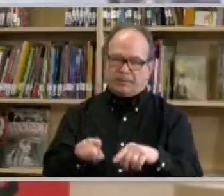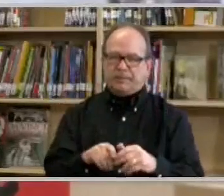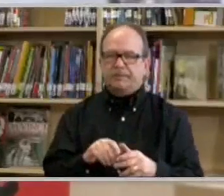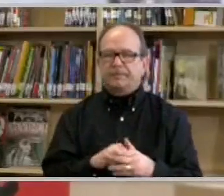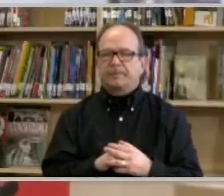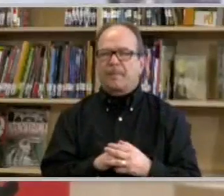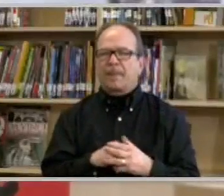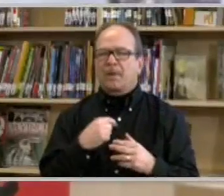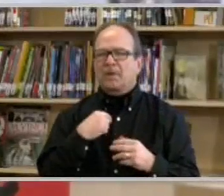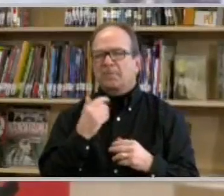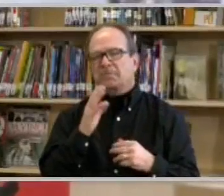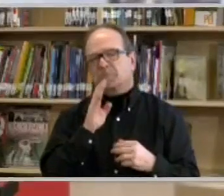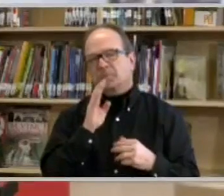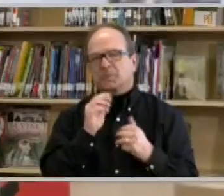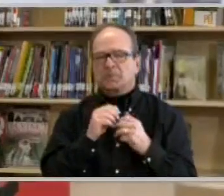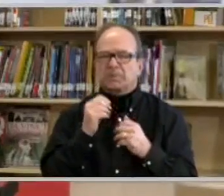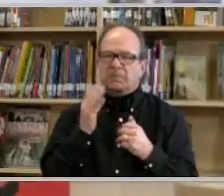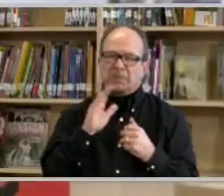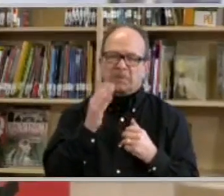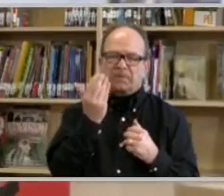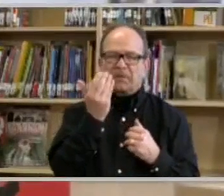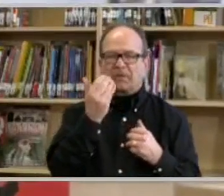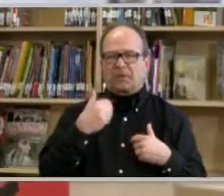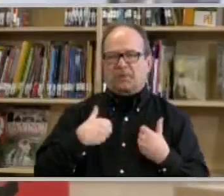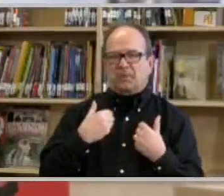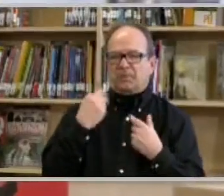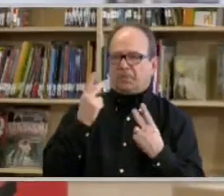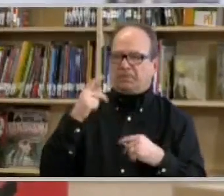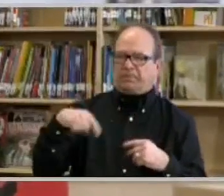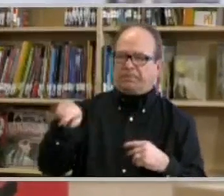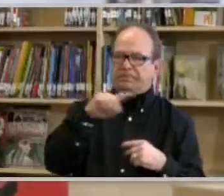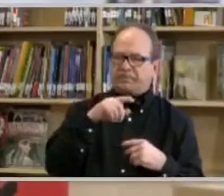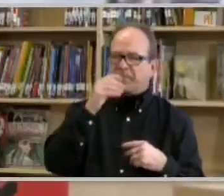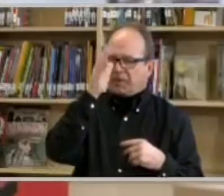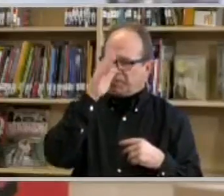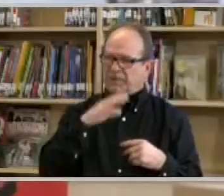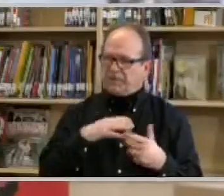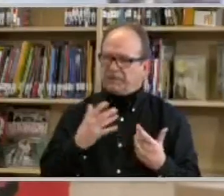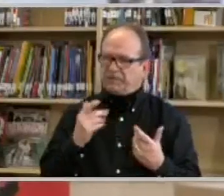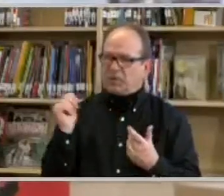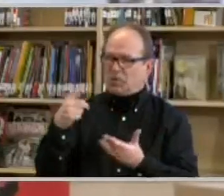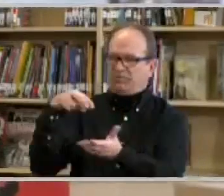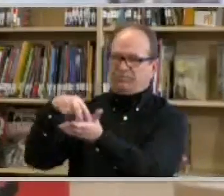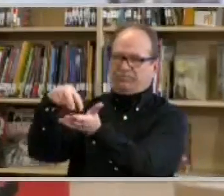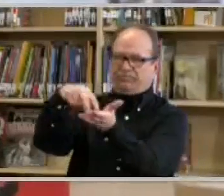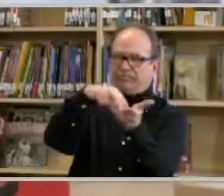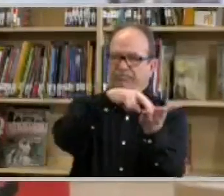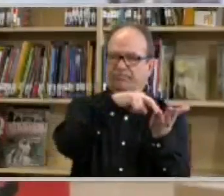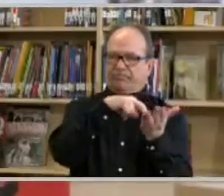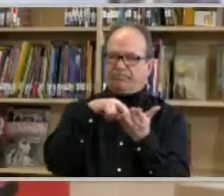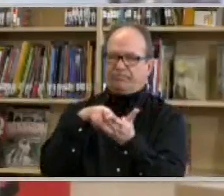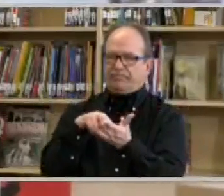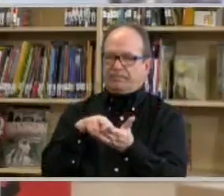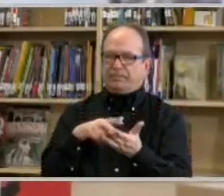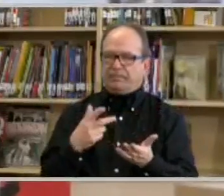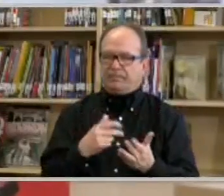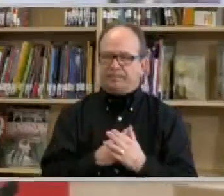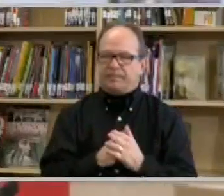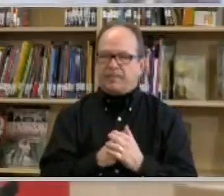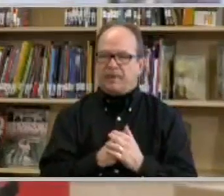VERY TROUBLING INCIDENT AND I TALKED TO PROBABLY ABOUT 15